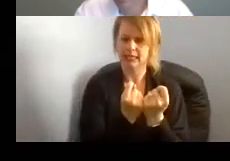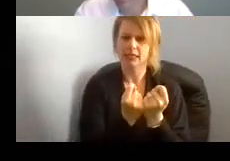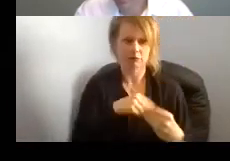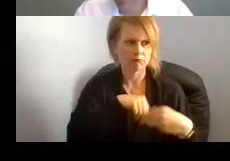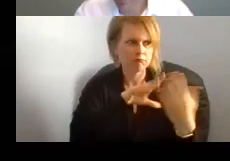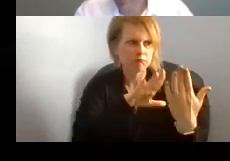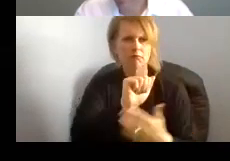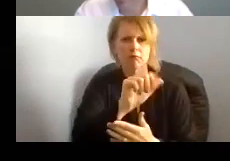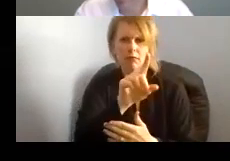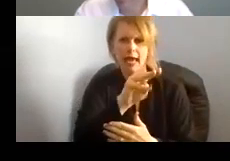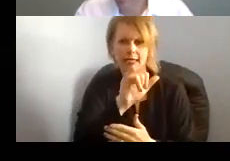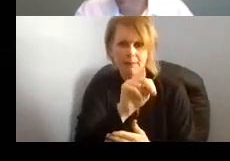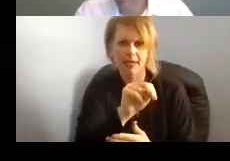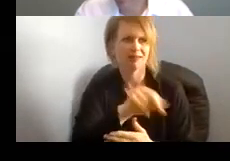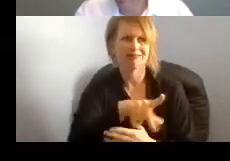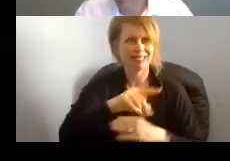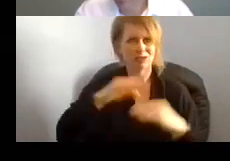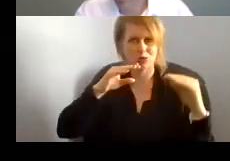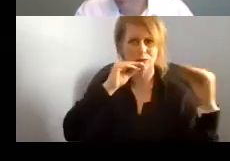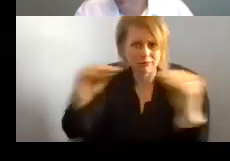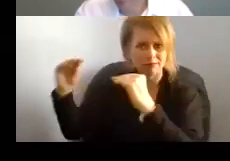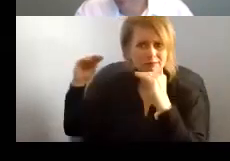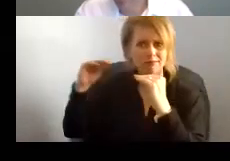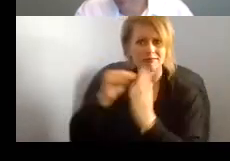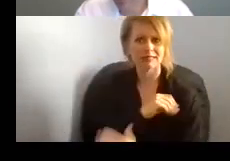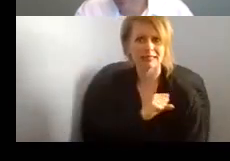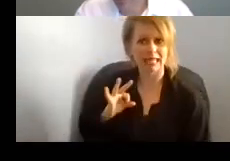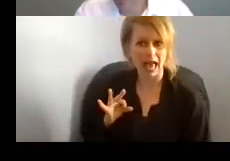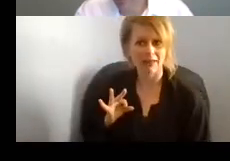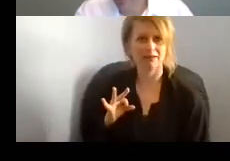addressing staff and students about – excuse me, about grief before